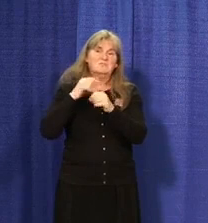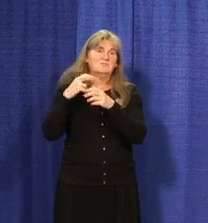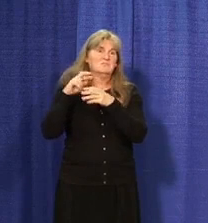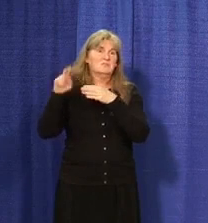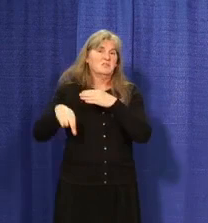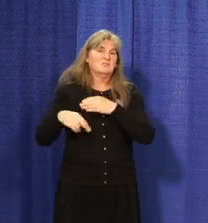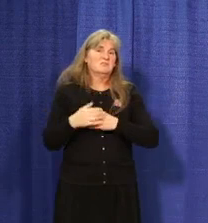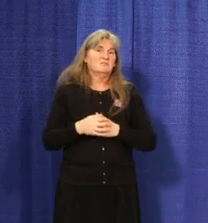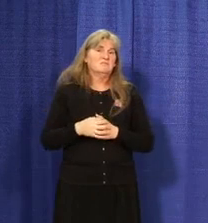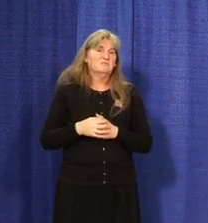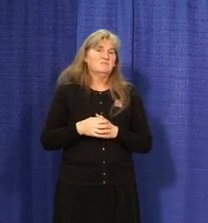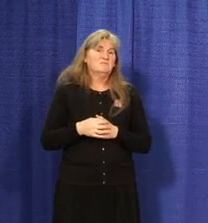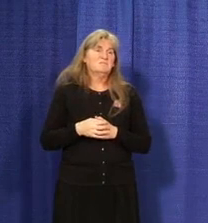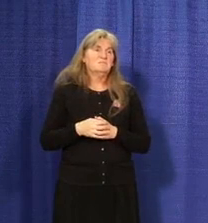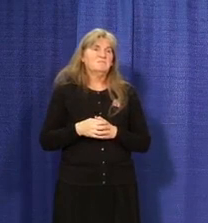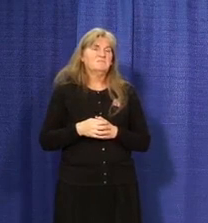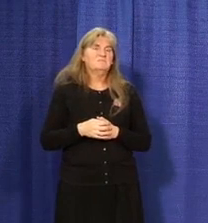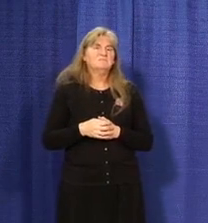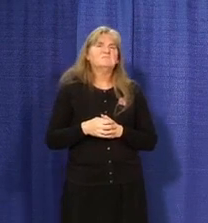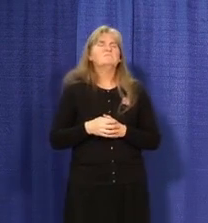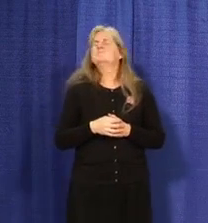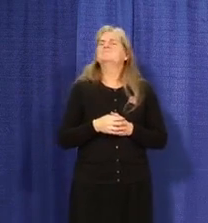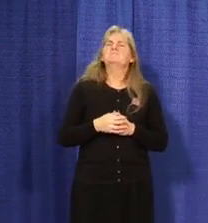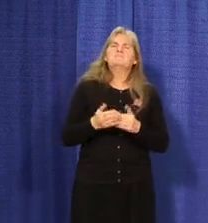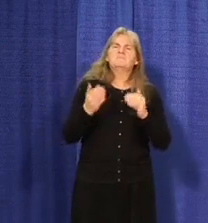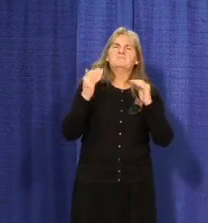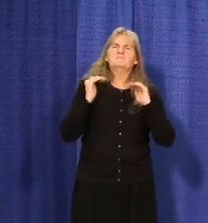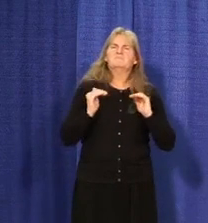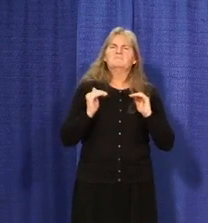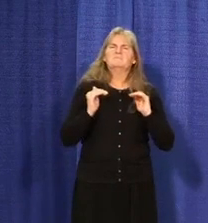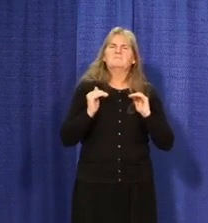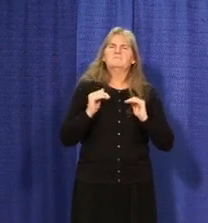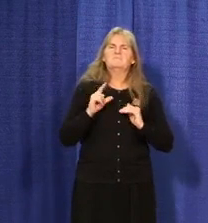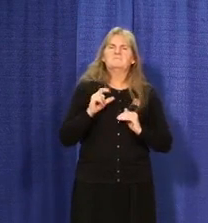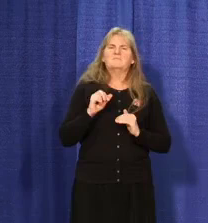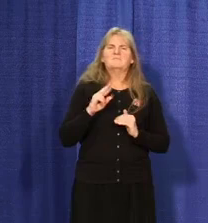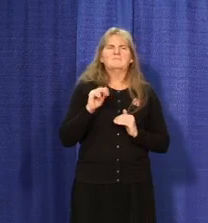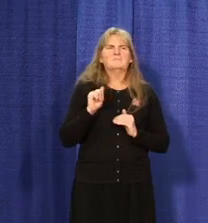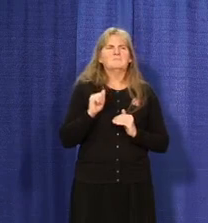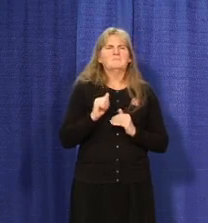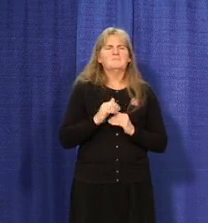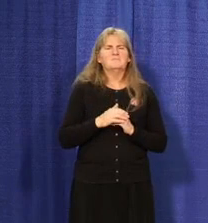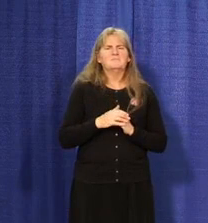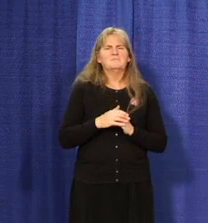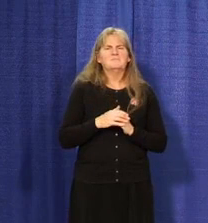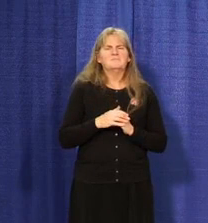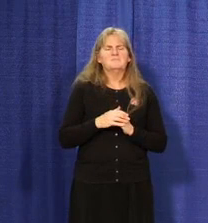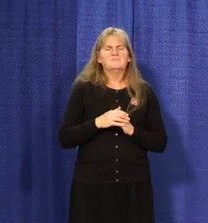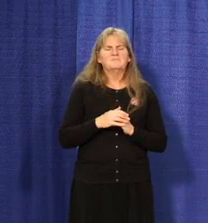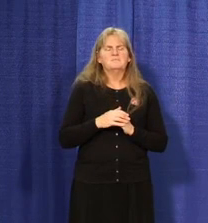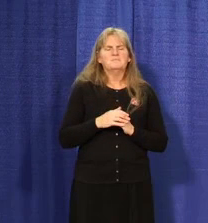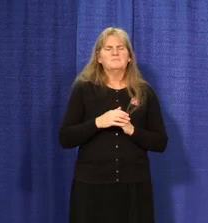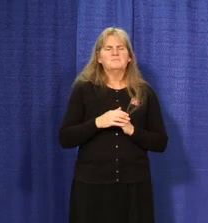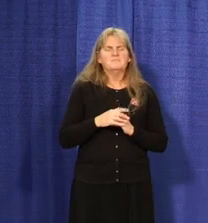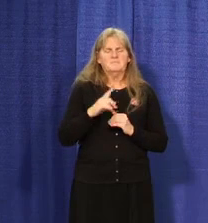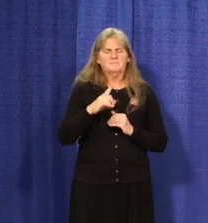We will move to Laura Hall's? Reporter: hi there. Question for Dr Hanley.